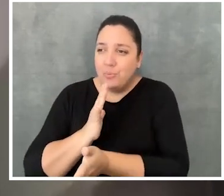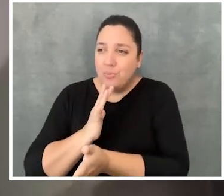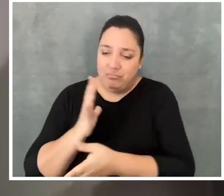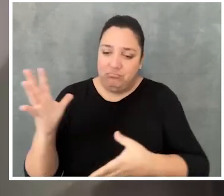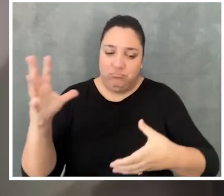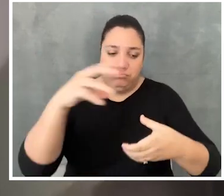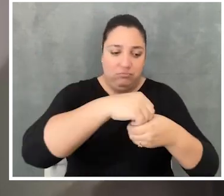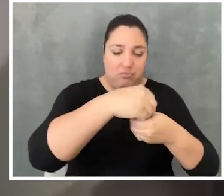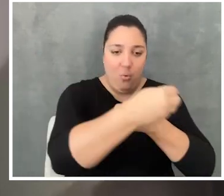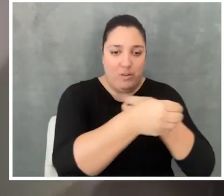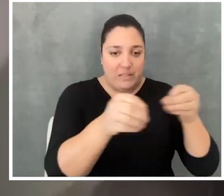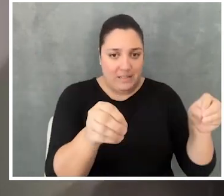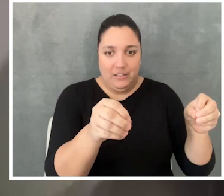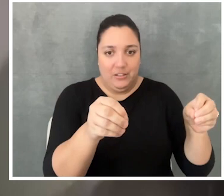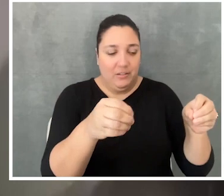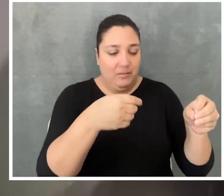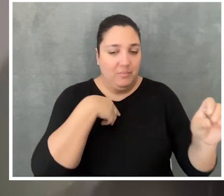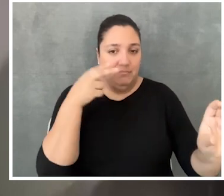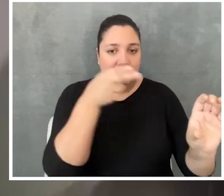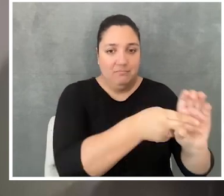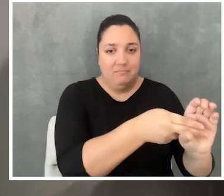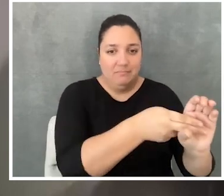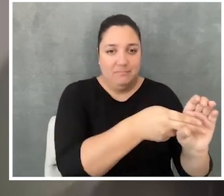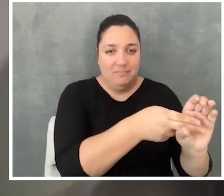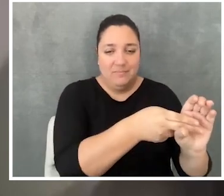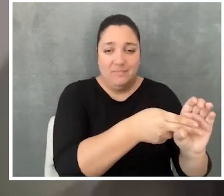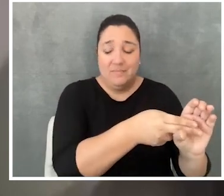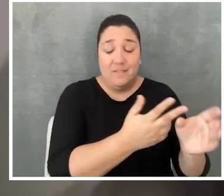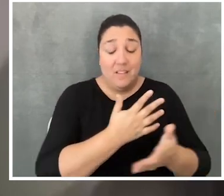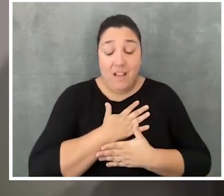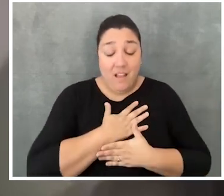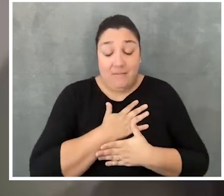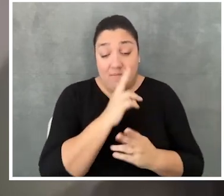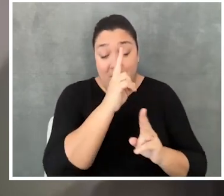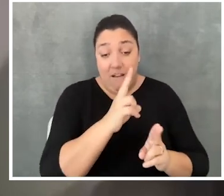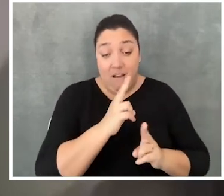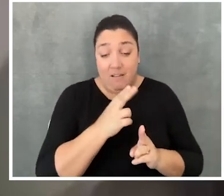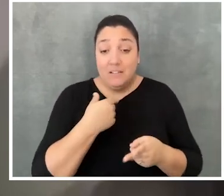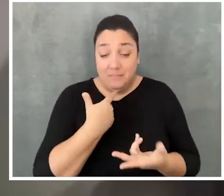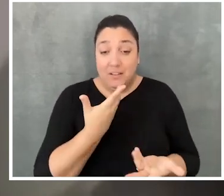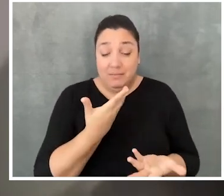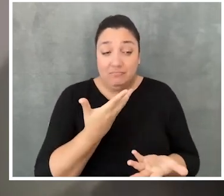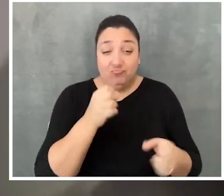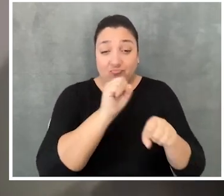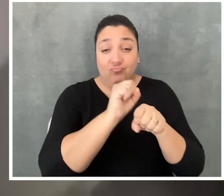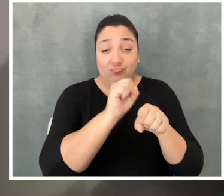And I was so honored to have gotten a position there and have worked there for